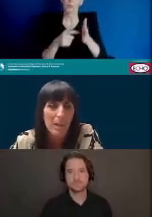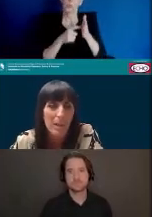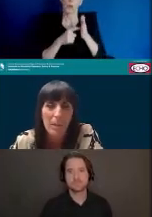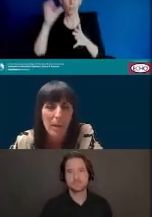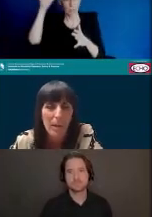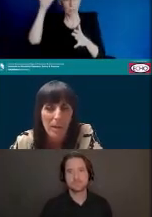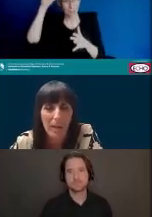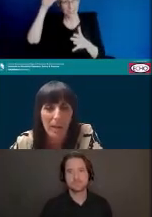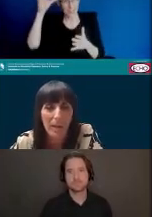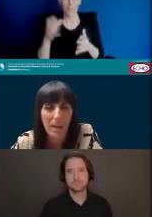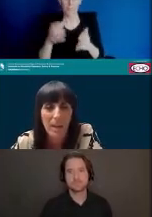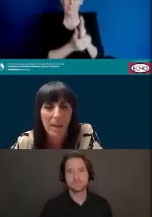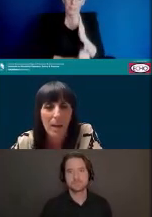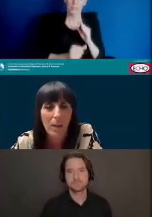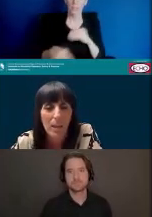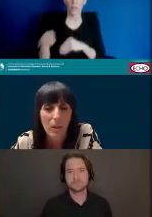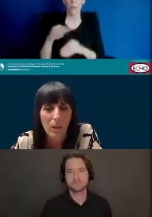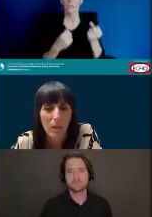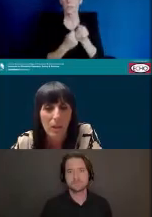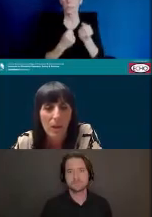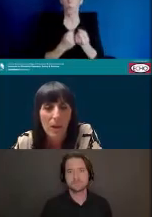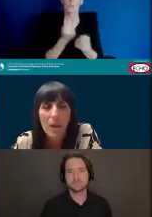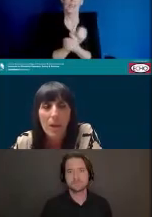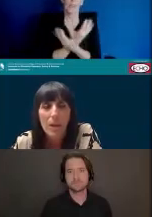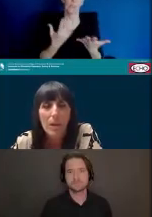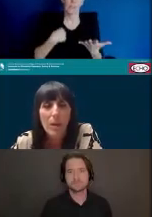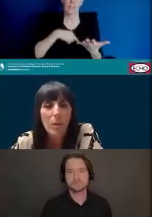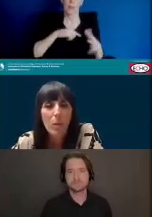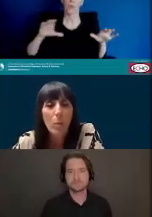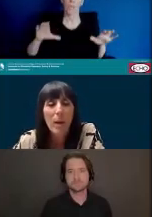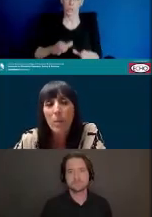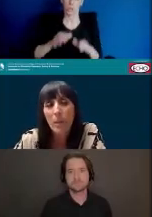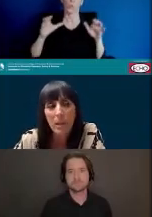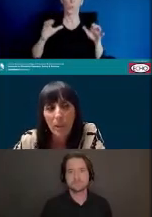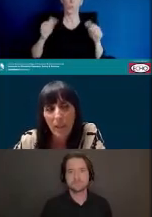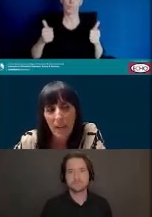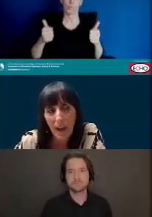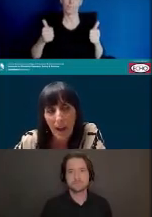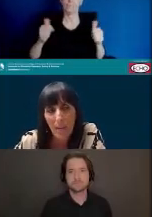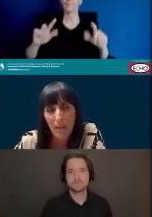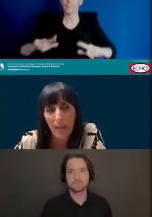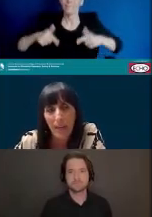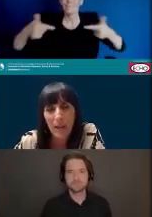supports everything that we do. So when we're looking at play,